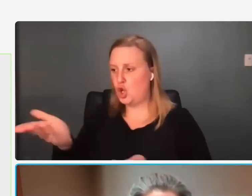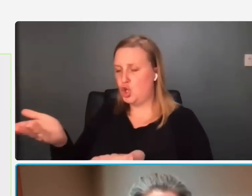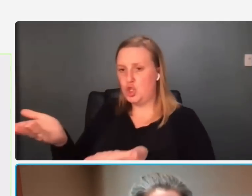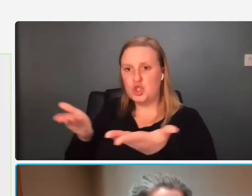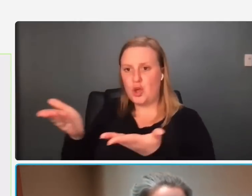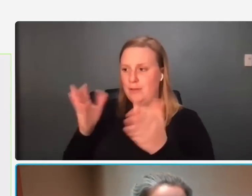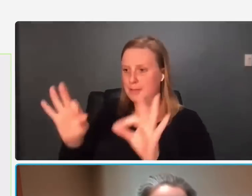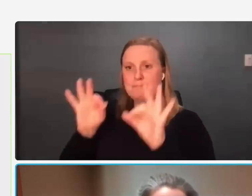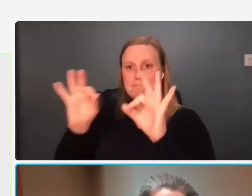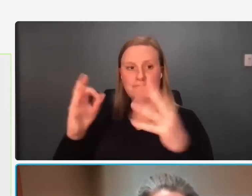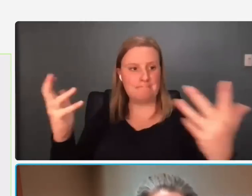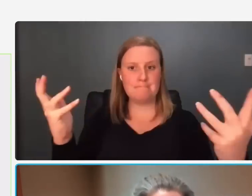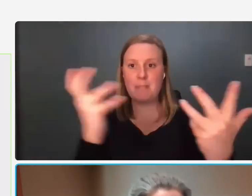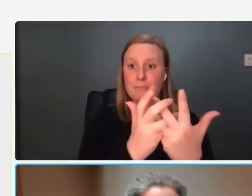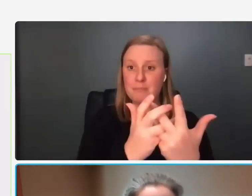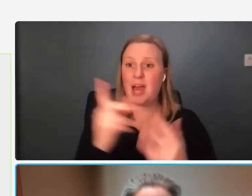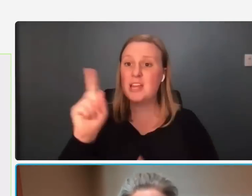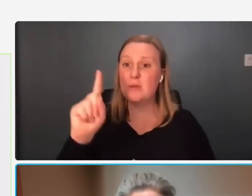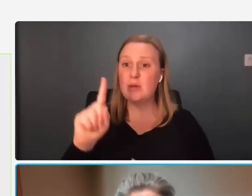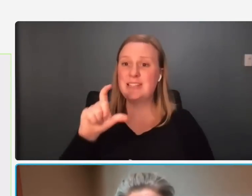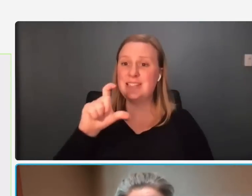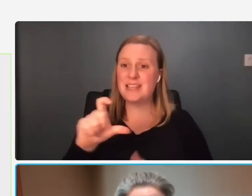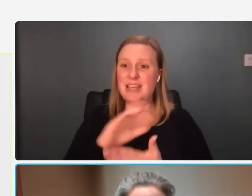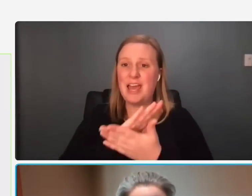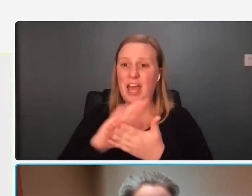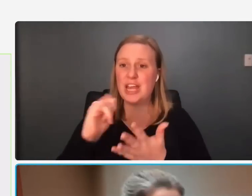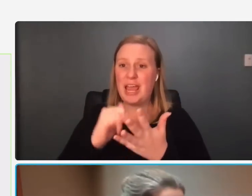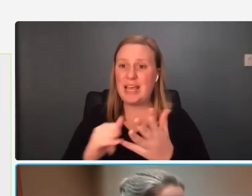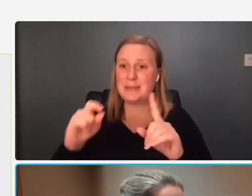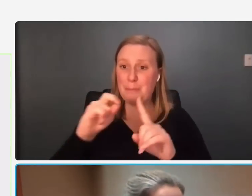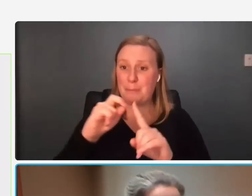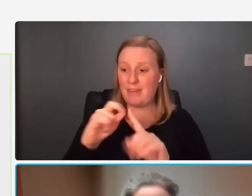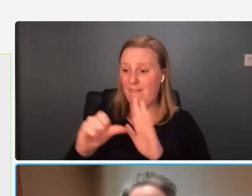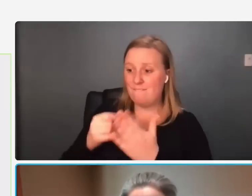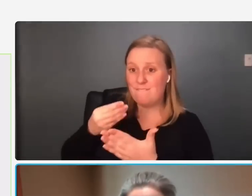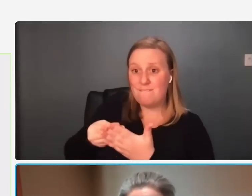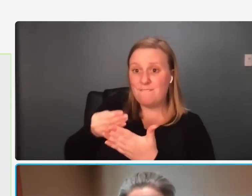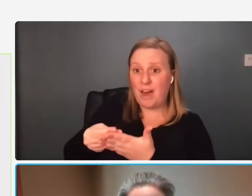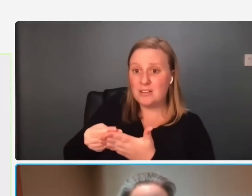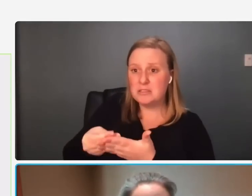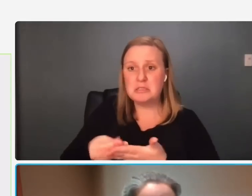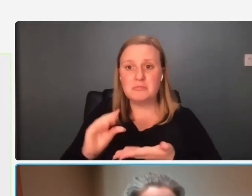unspent funds across CHSP and home care packages that are currently sitting not being used.